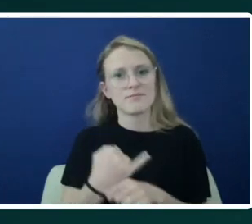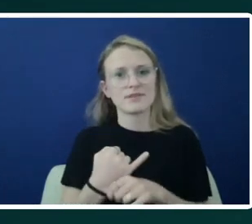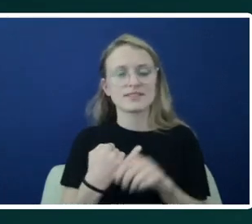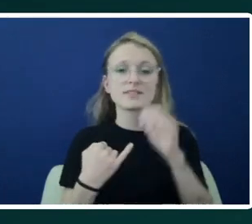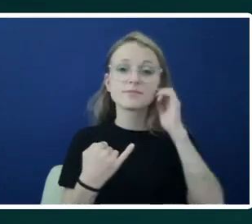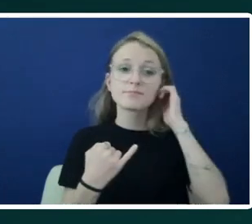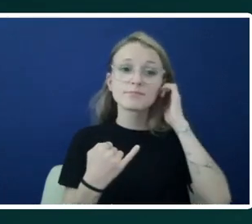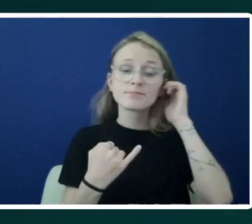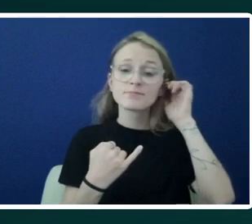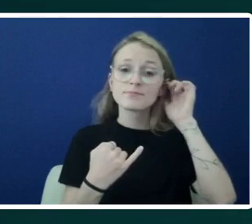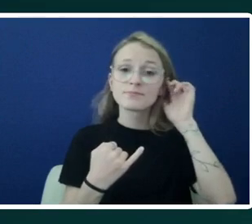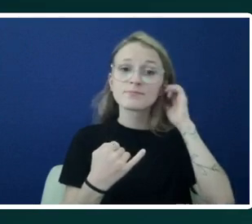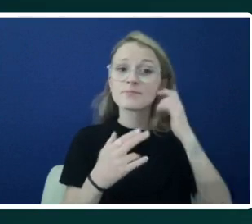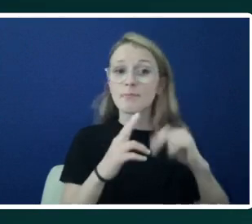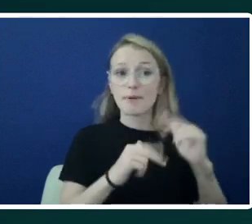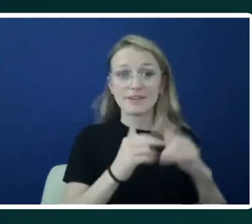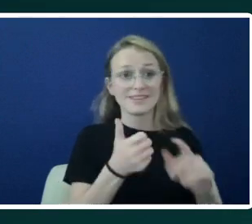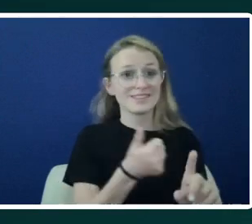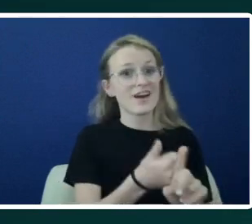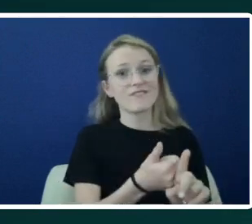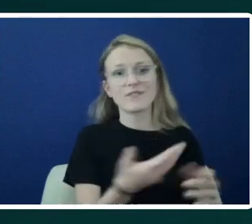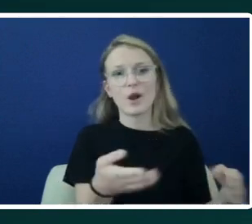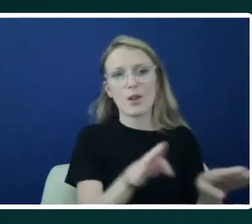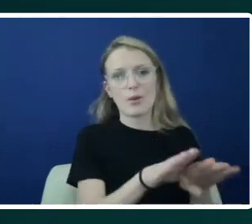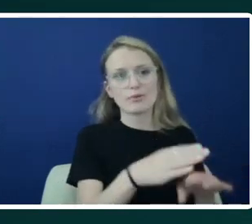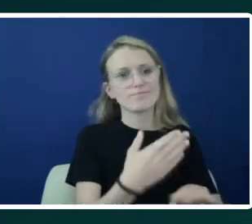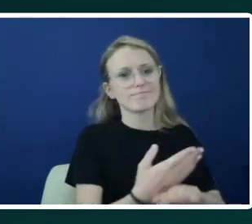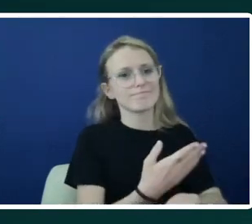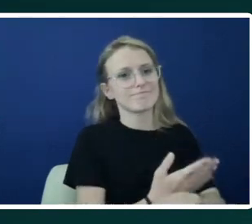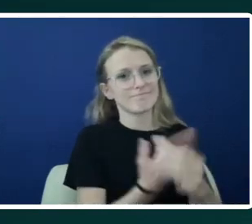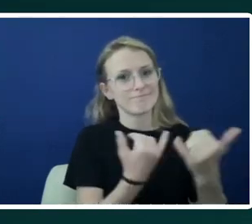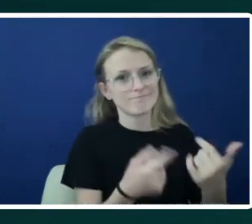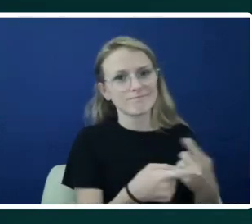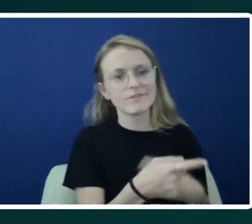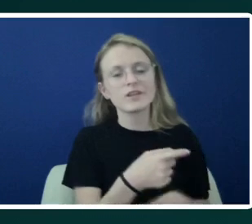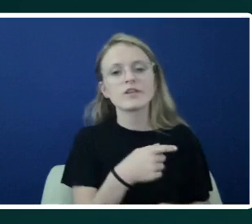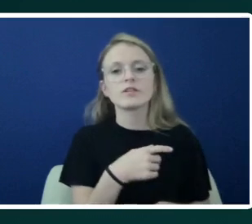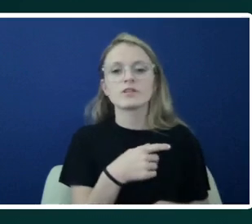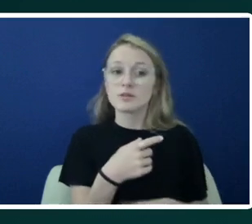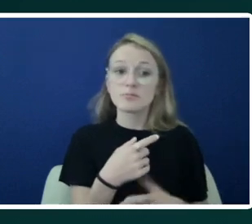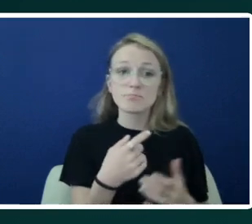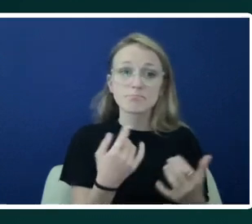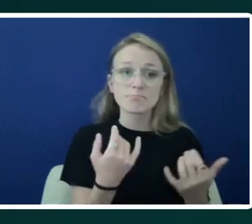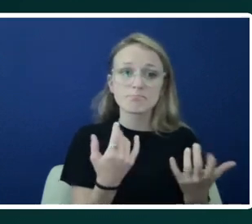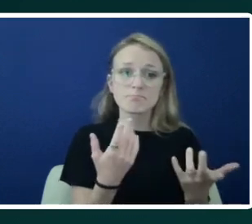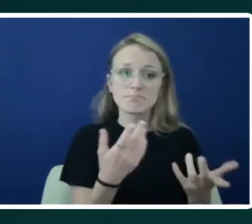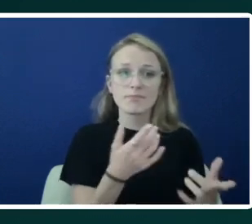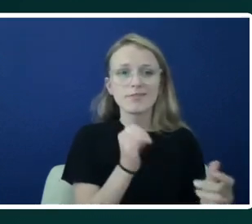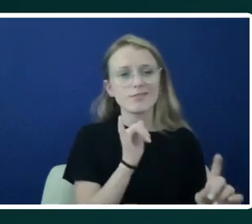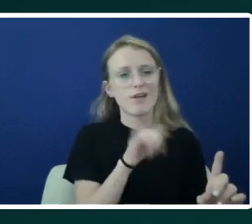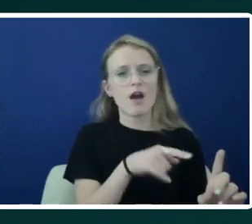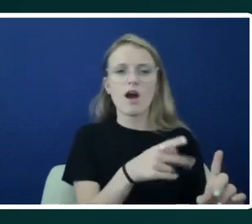is currently closed and ongoing renovation. And it's part of an effort to really restore